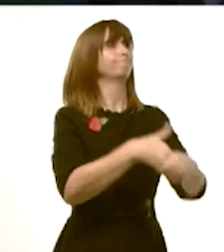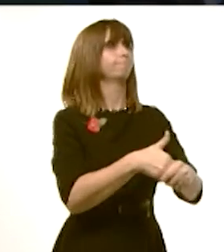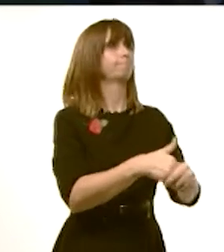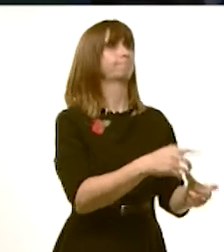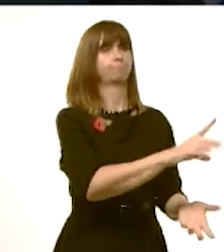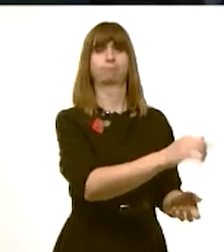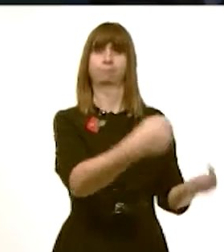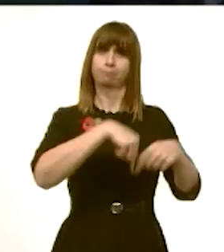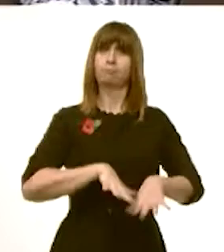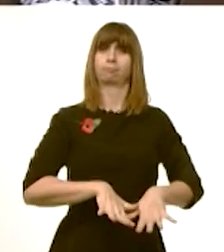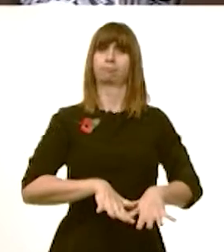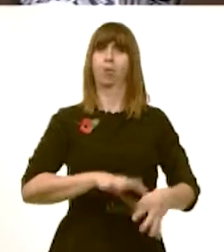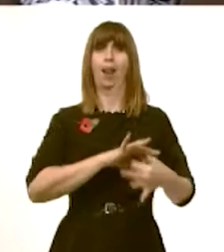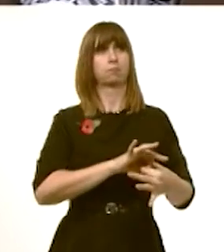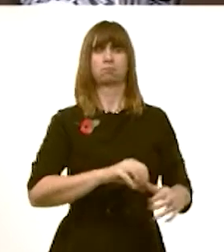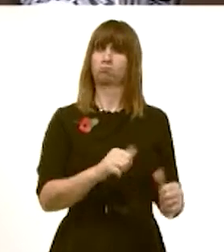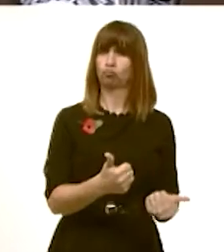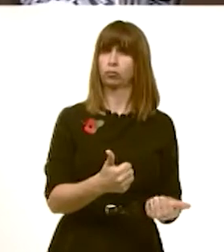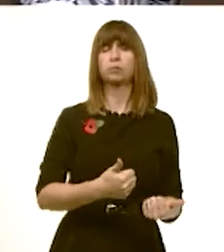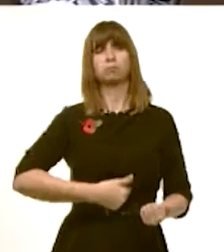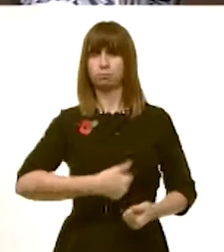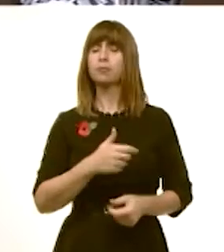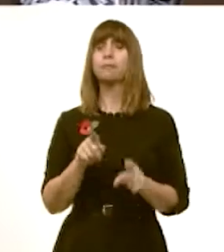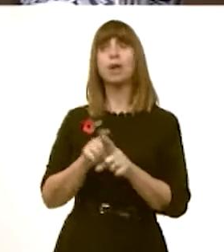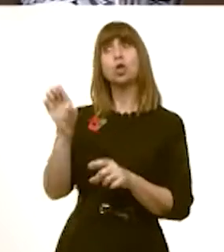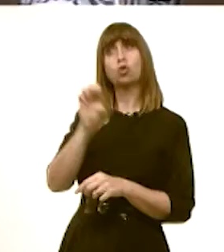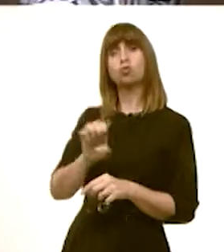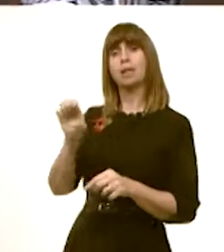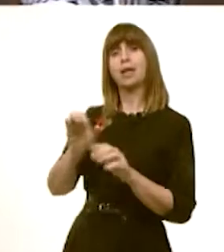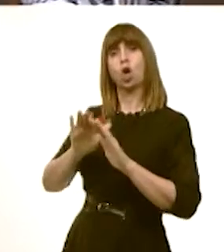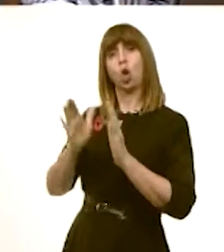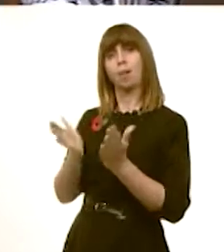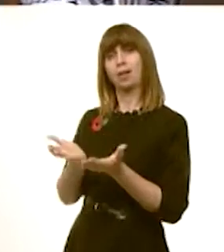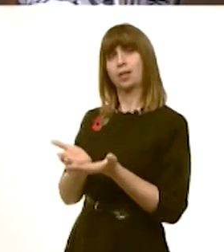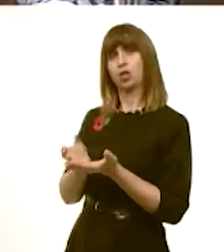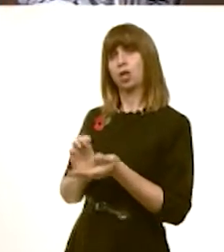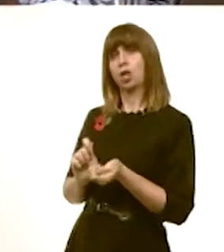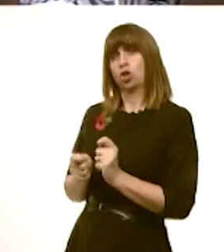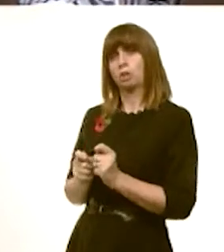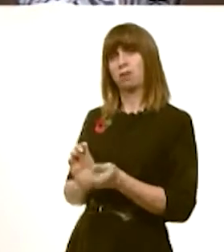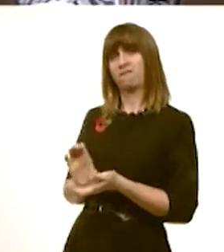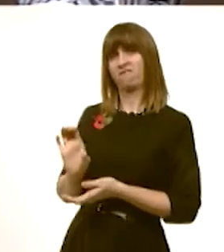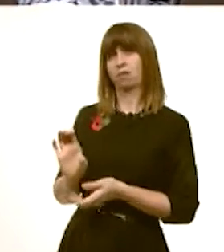that we welcome. And, of course, we have the European globalisation adjustment fund, which is also a factor.